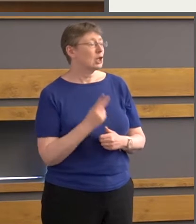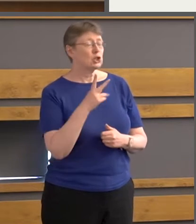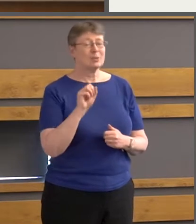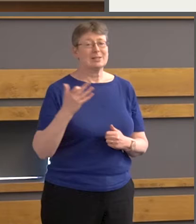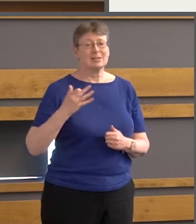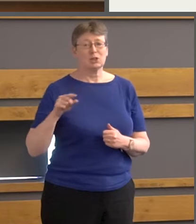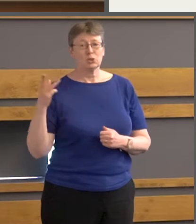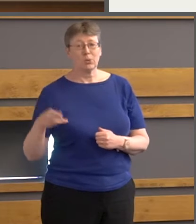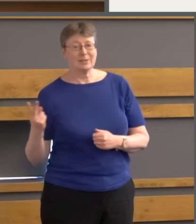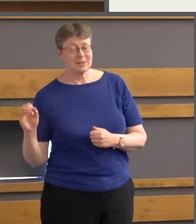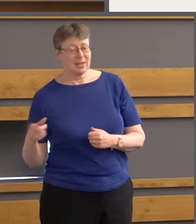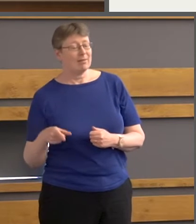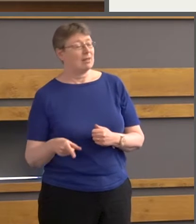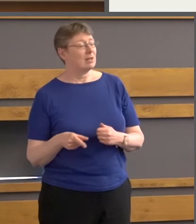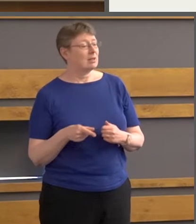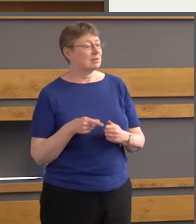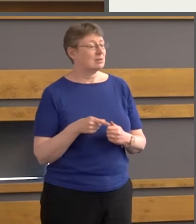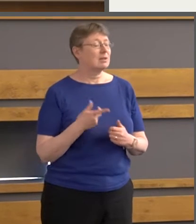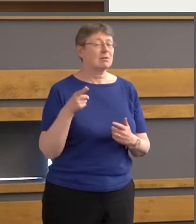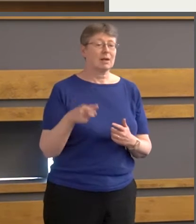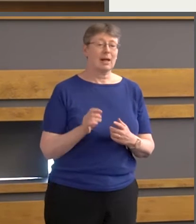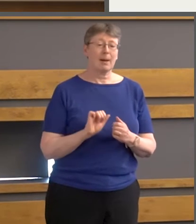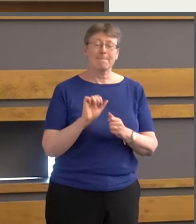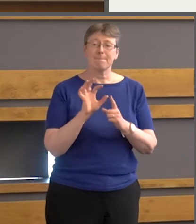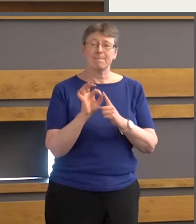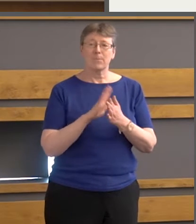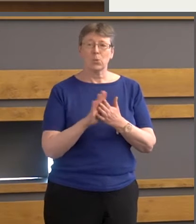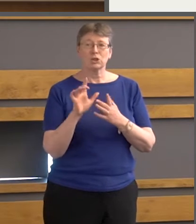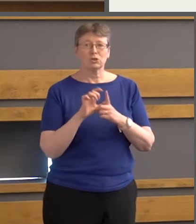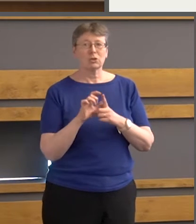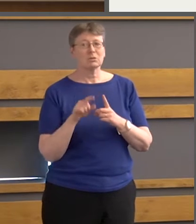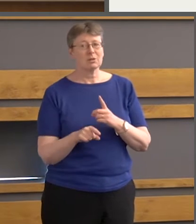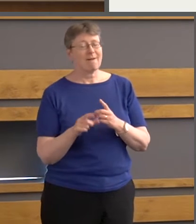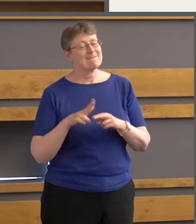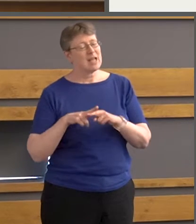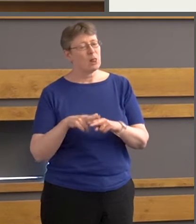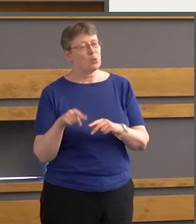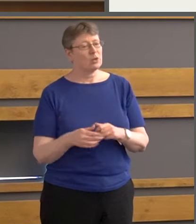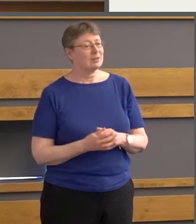was a Hauser & Wirth Institute NY postdoctoral and senior scholar fellow. Quite the mouthful.